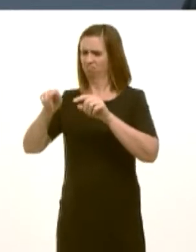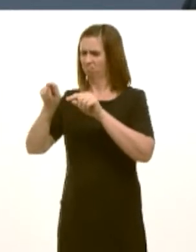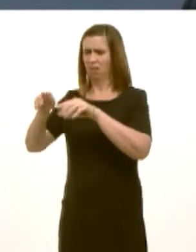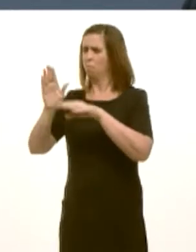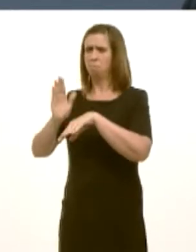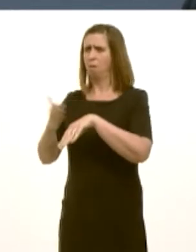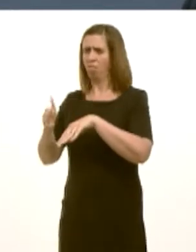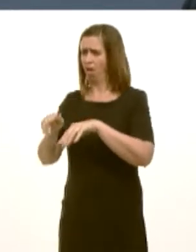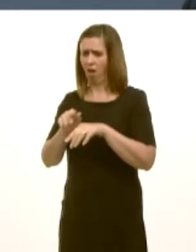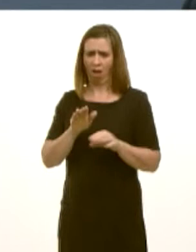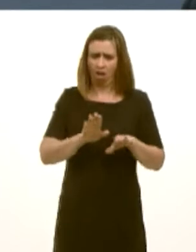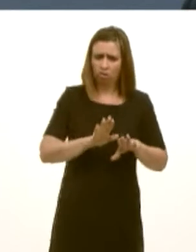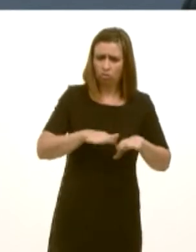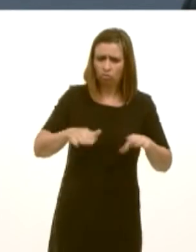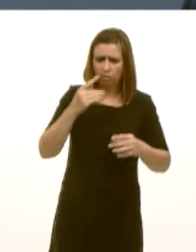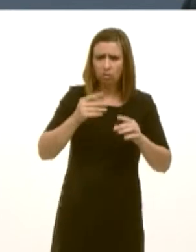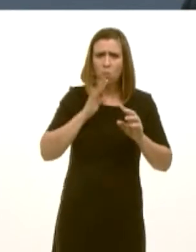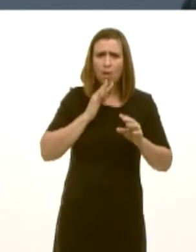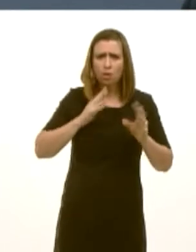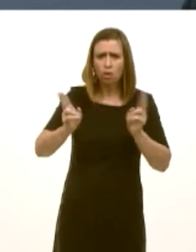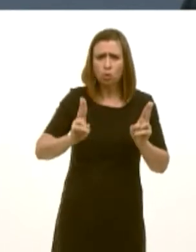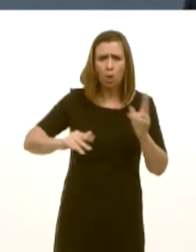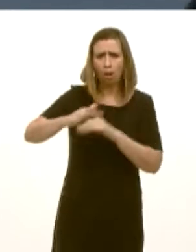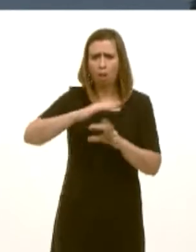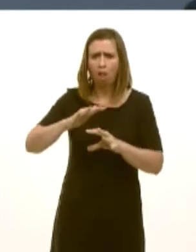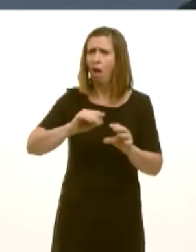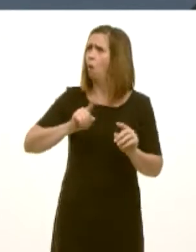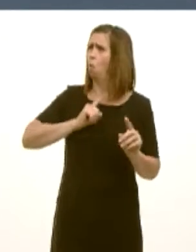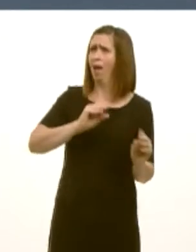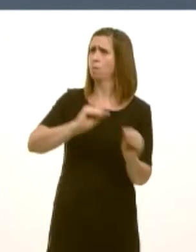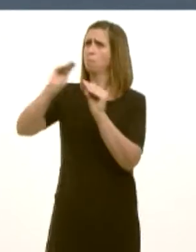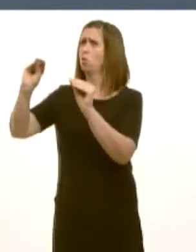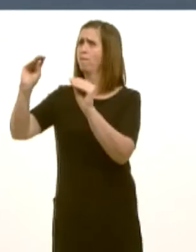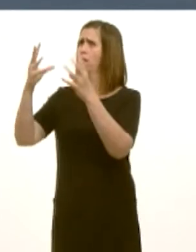of a lack of continuum. Whilst the council have carried out a community impact assessment, itís not clear that theyíve